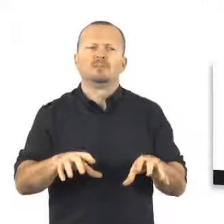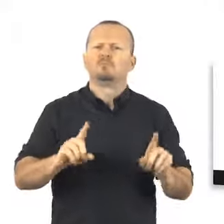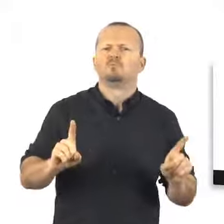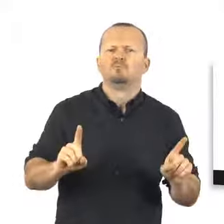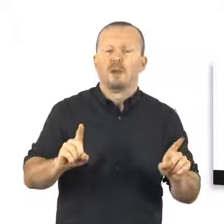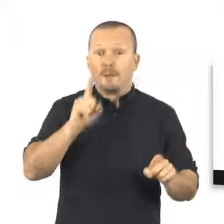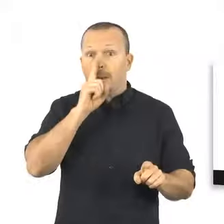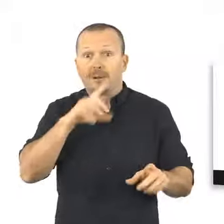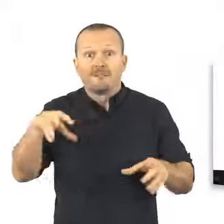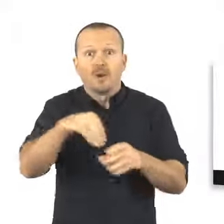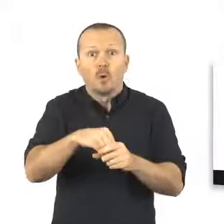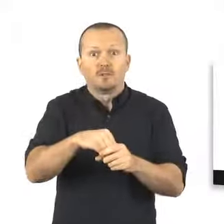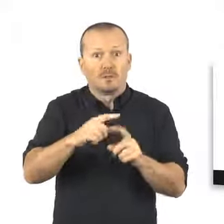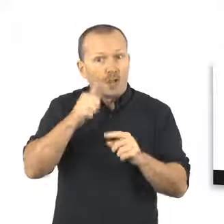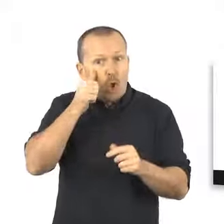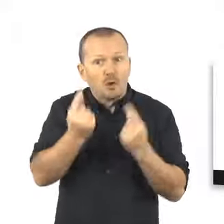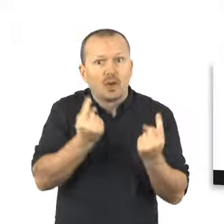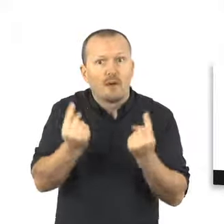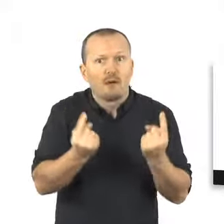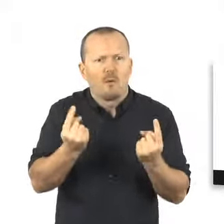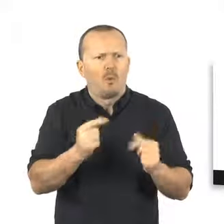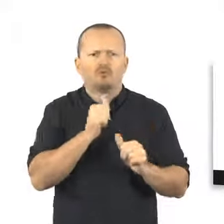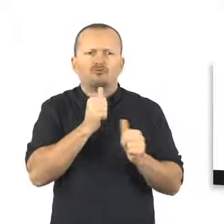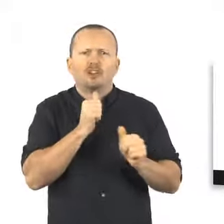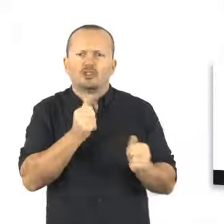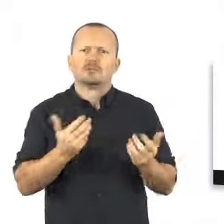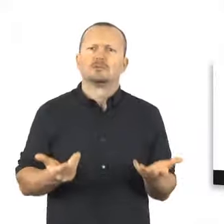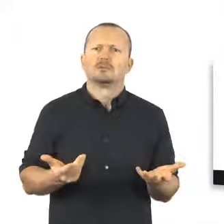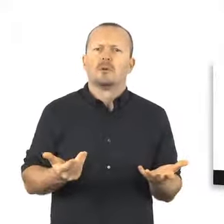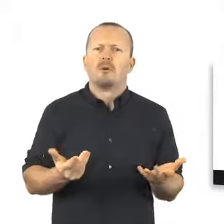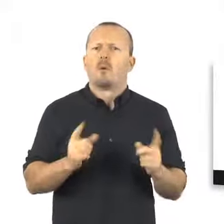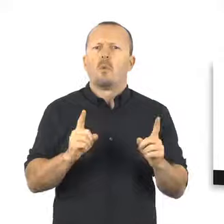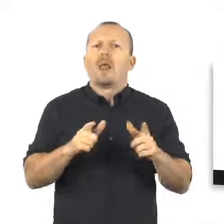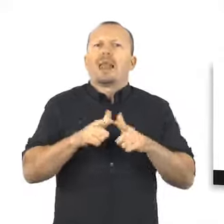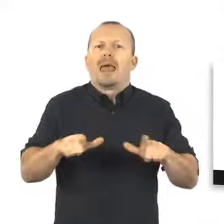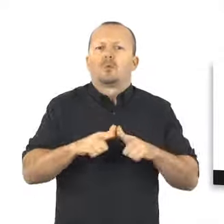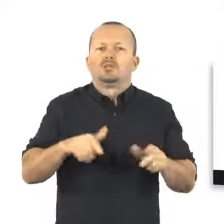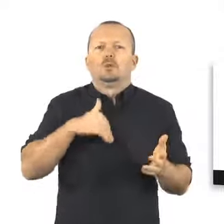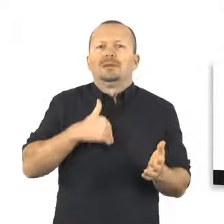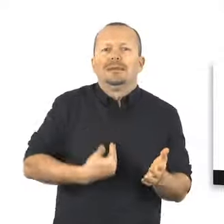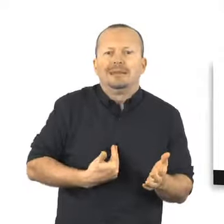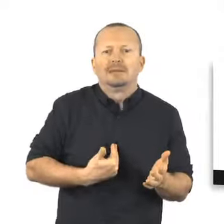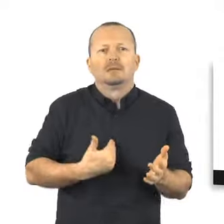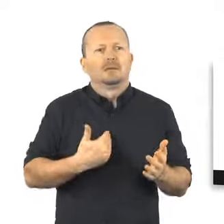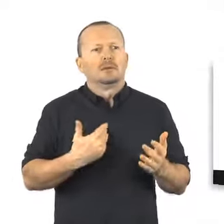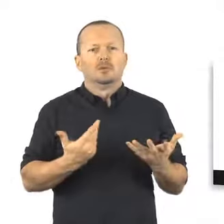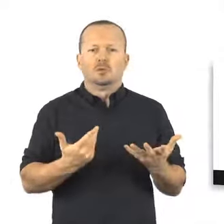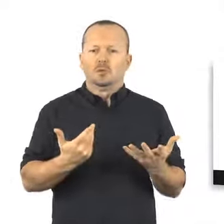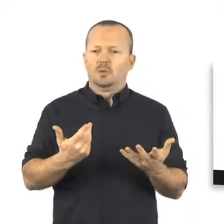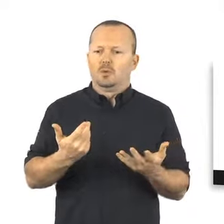the people involved in that, how familiar are the people? What kind of language is required